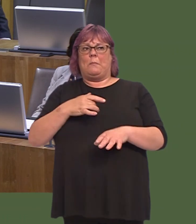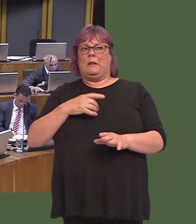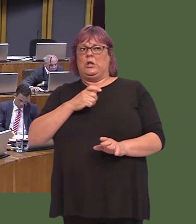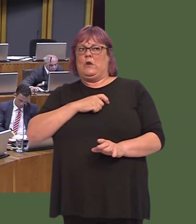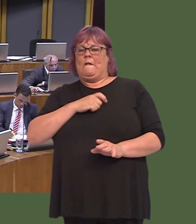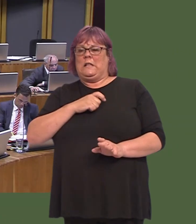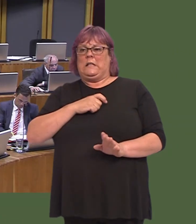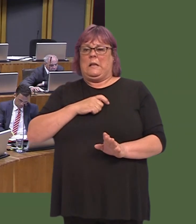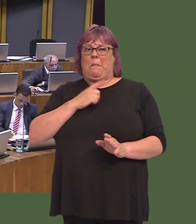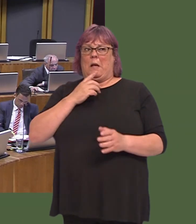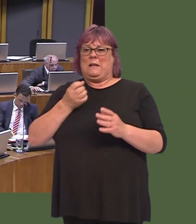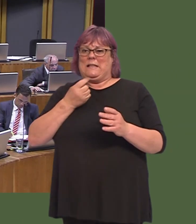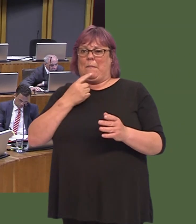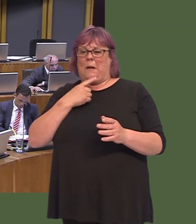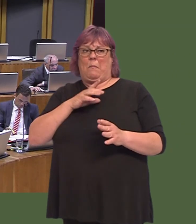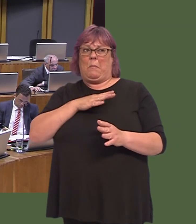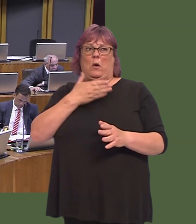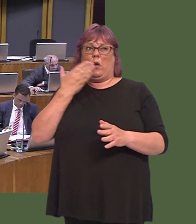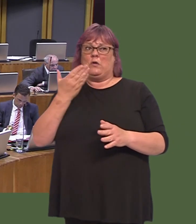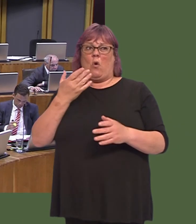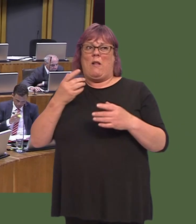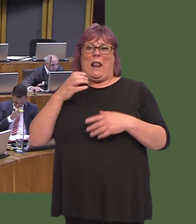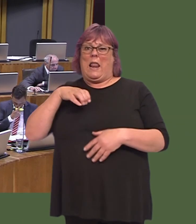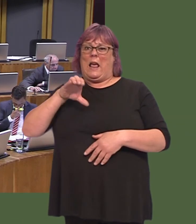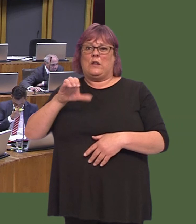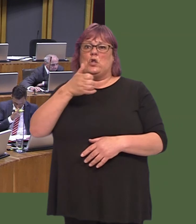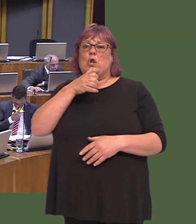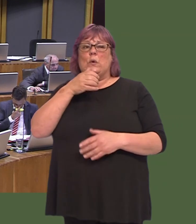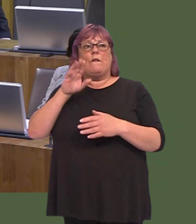about prescribing what appears to be a medicine unlicensed for use in children.